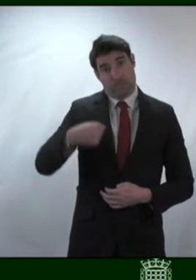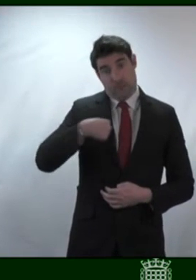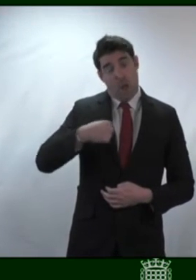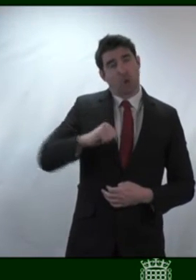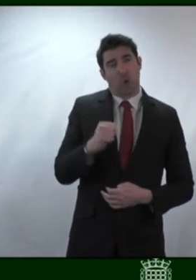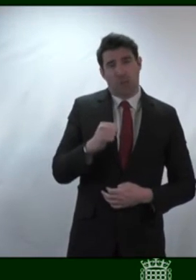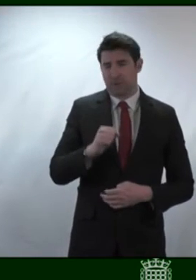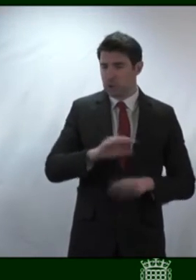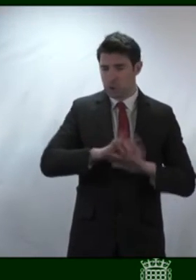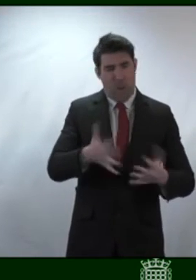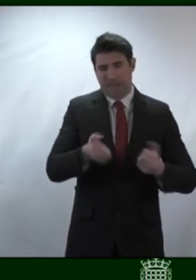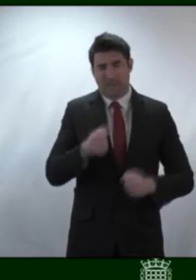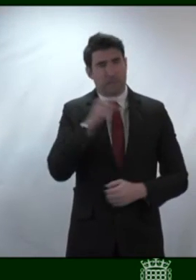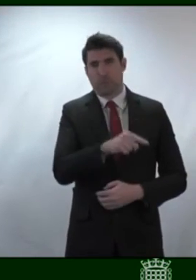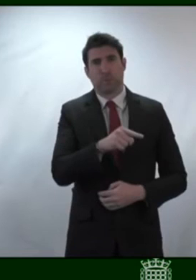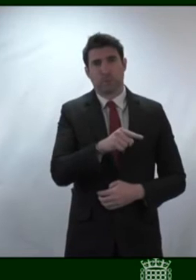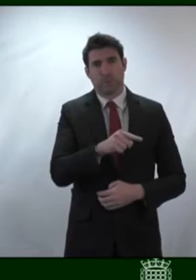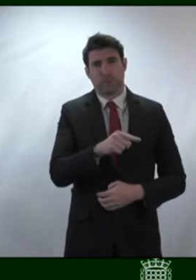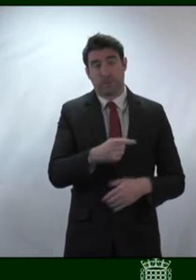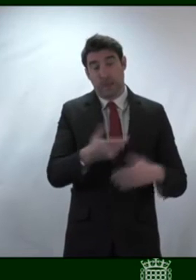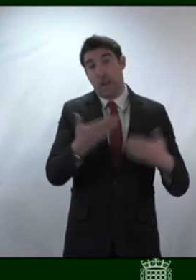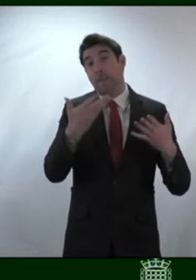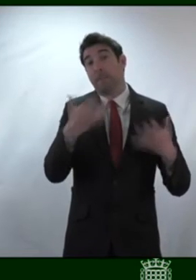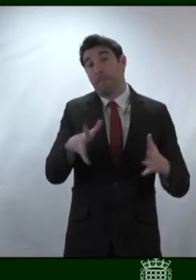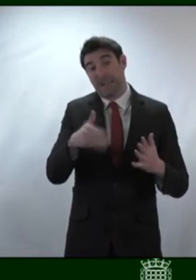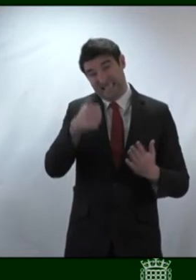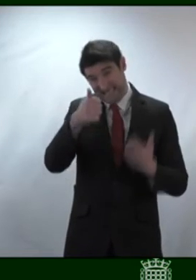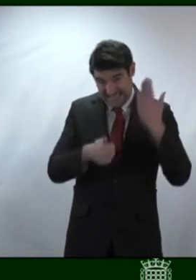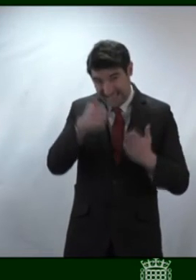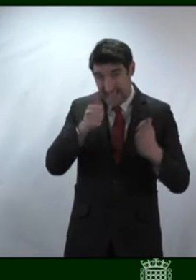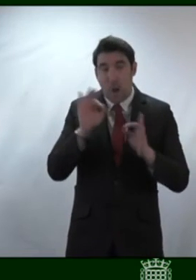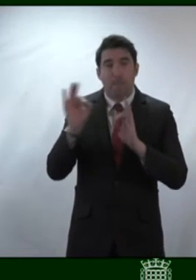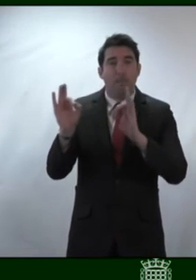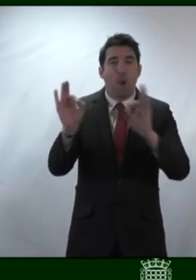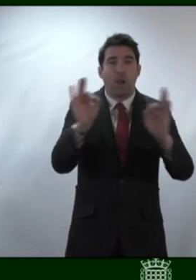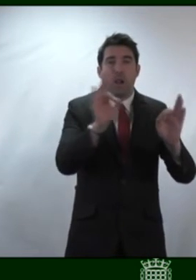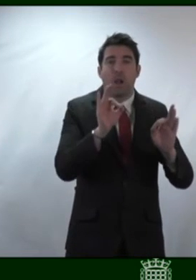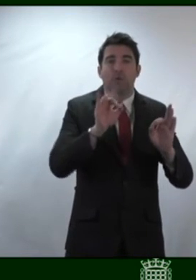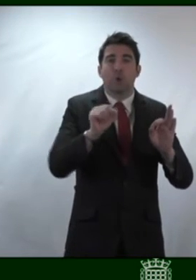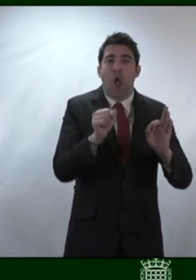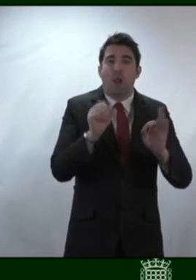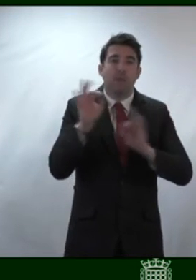have shown a majority for independence—that is little wonder, Mr Speaker. Is it not as clear as